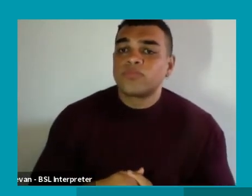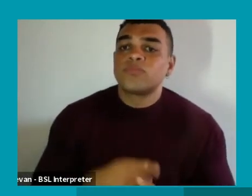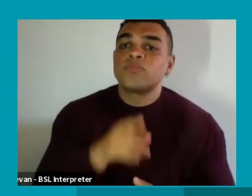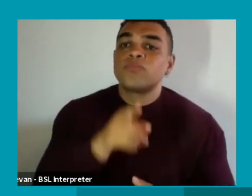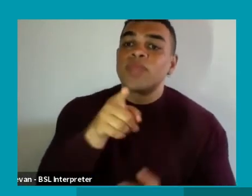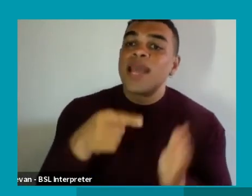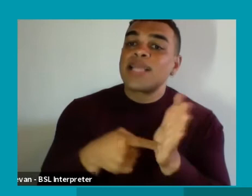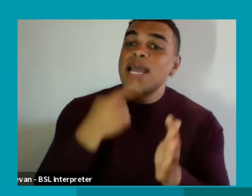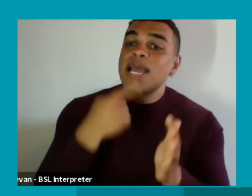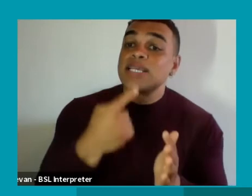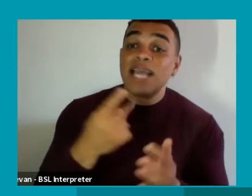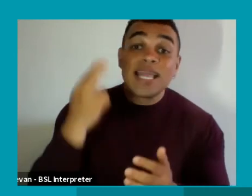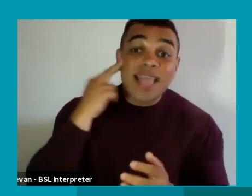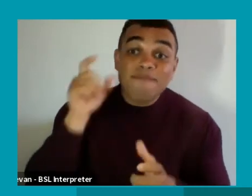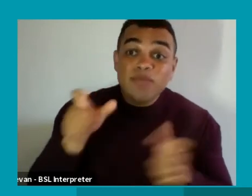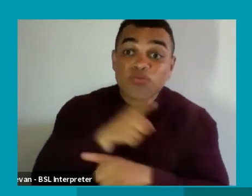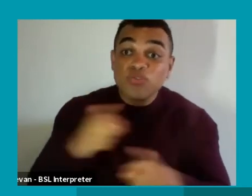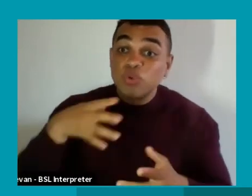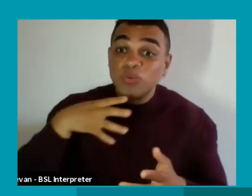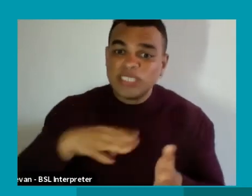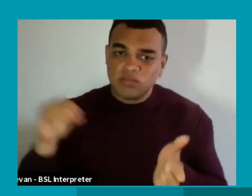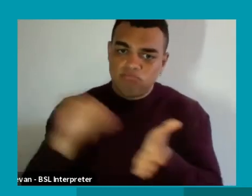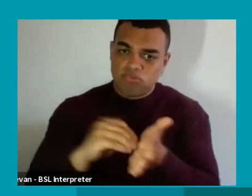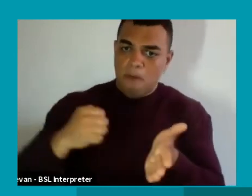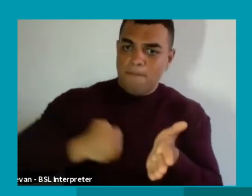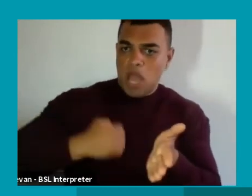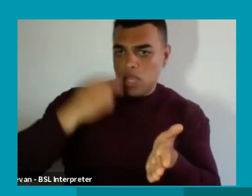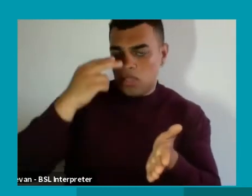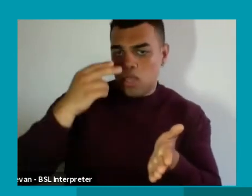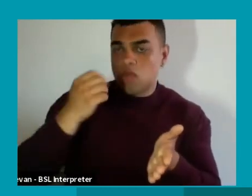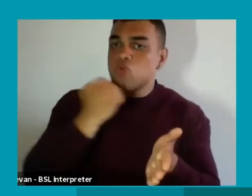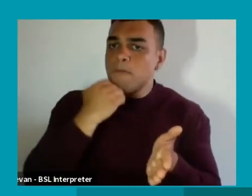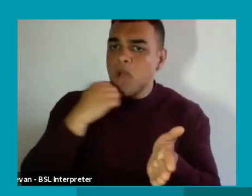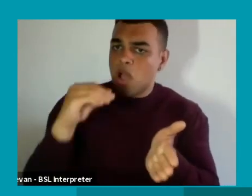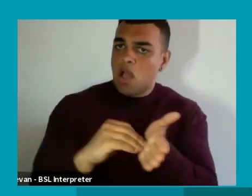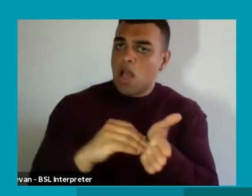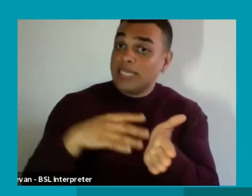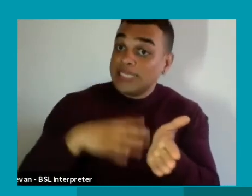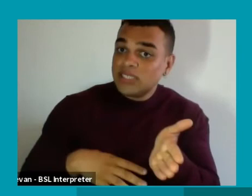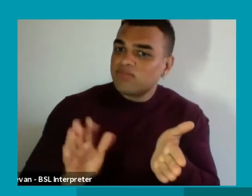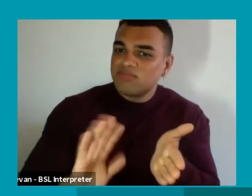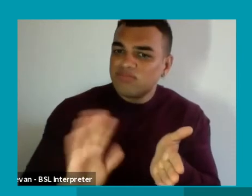especially online application forms. I get a lot of HR to ask my telephone number and that personally don't want to reveal to them That I'm deaf